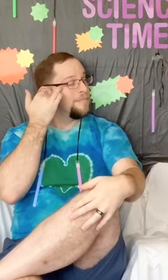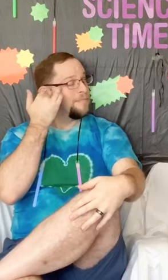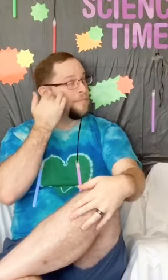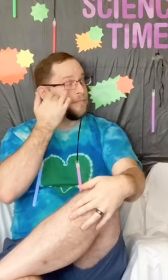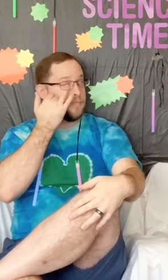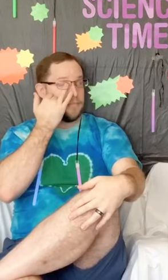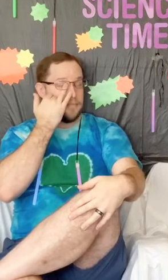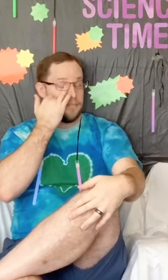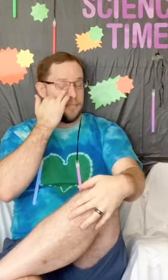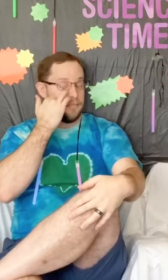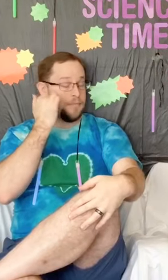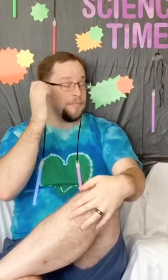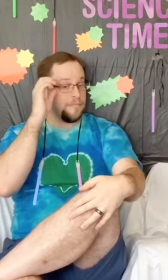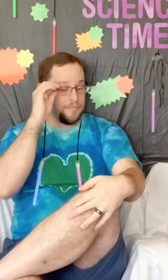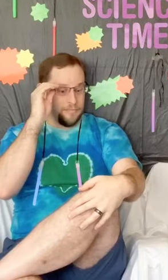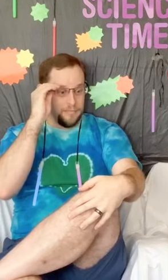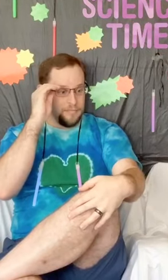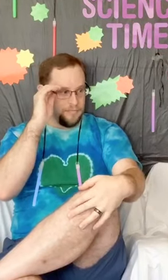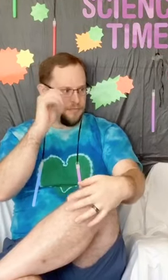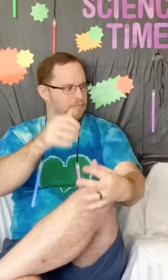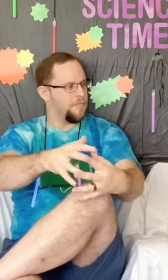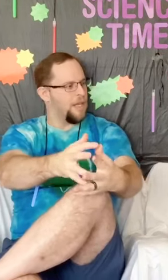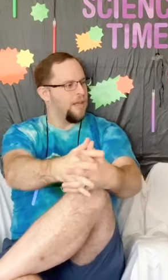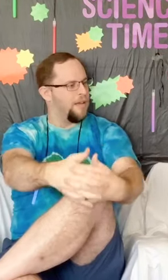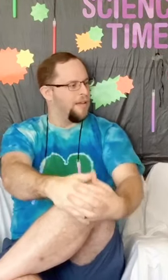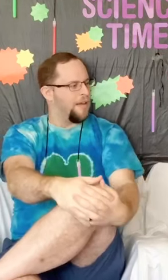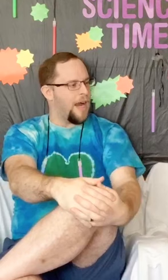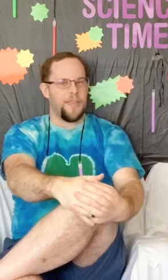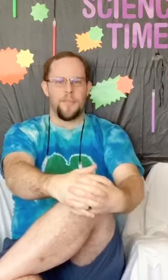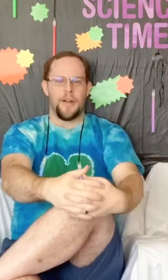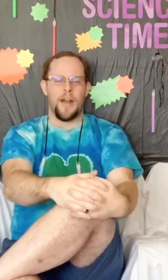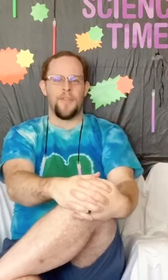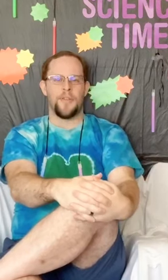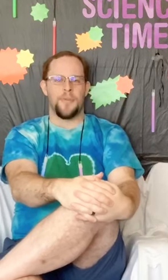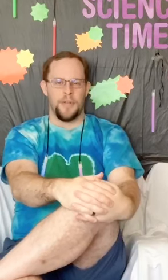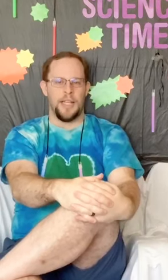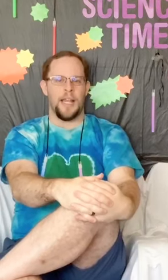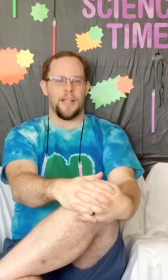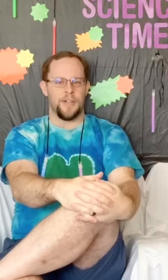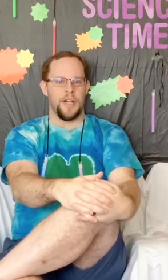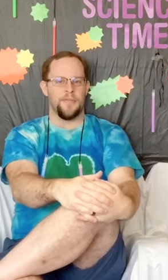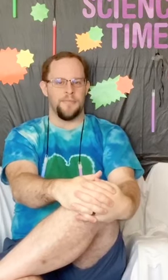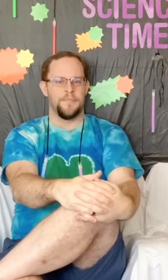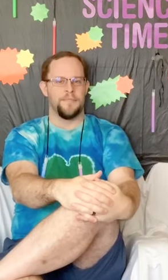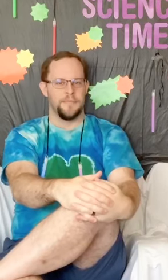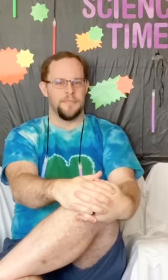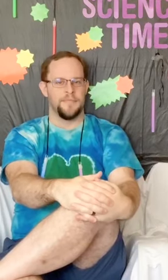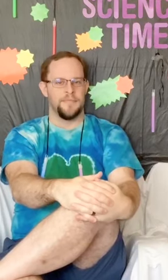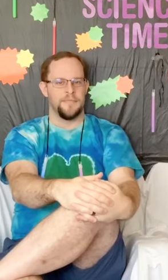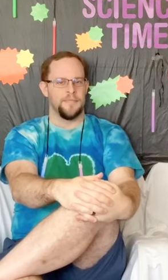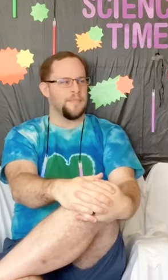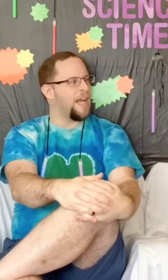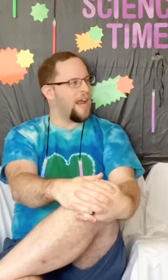Gramps. I think my grandfather would really like this show. CALI: You think so? AARON: I